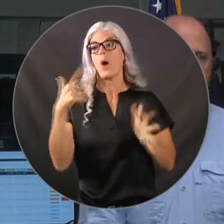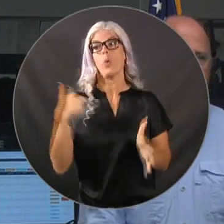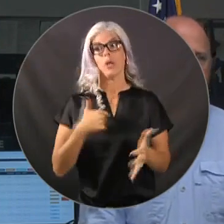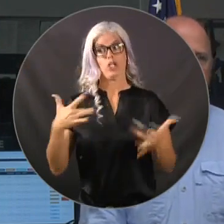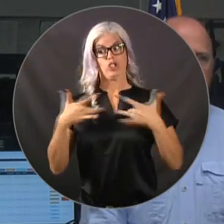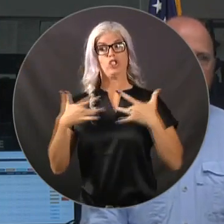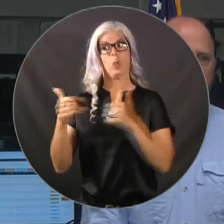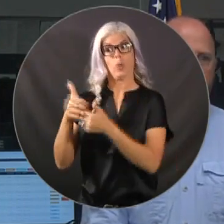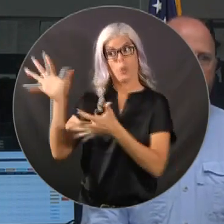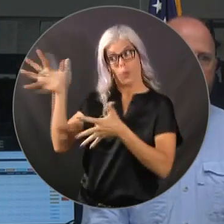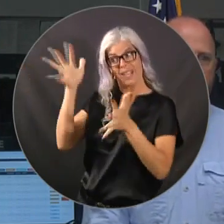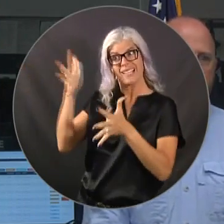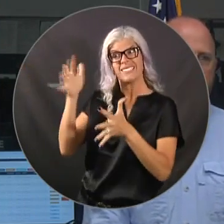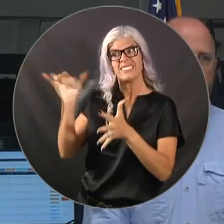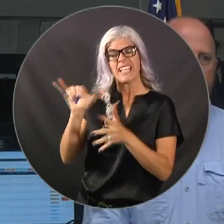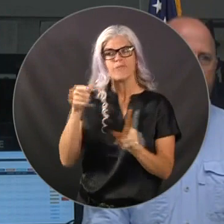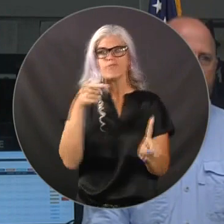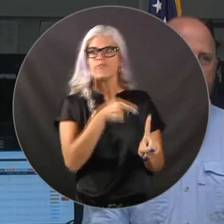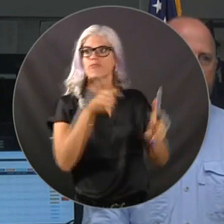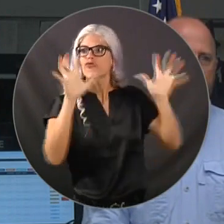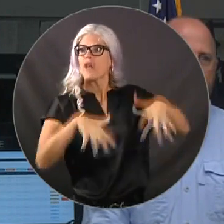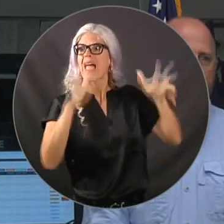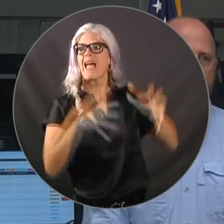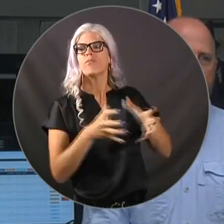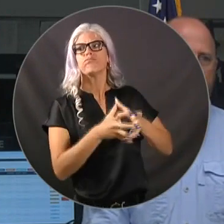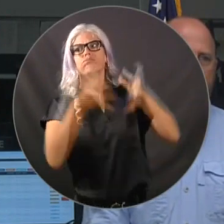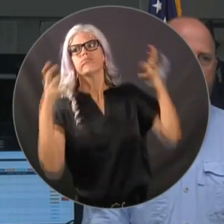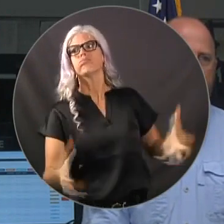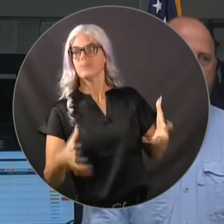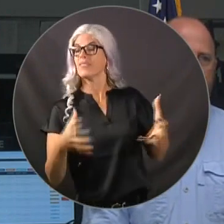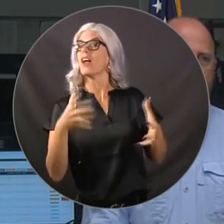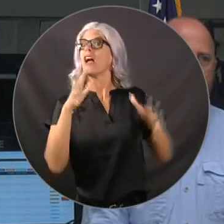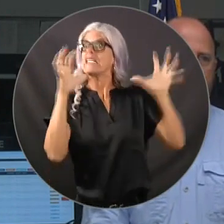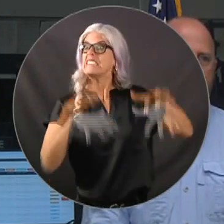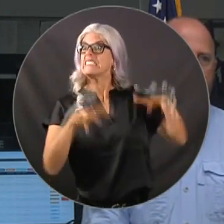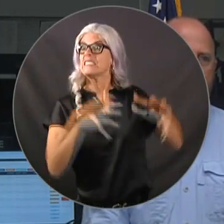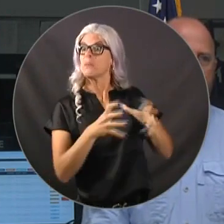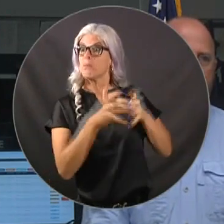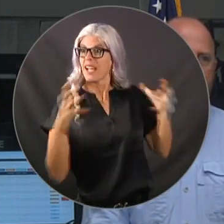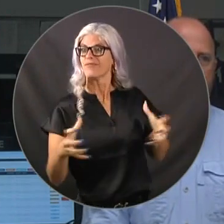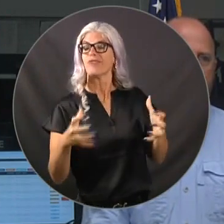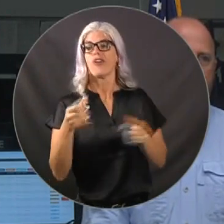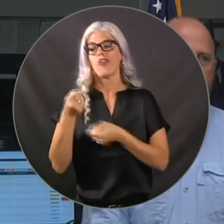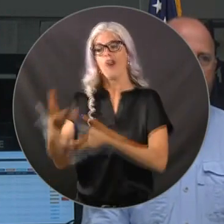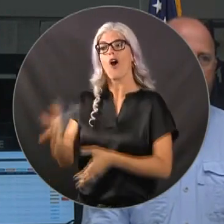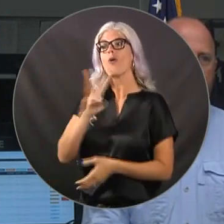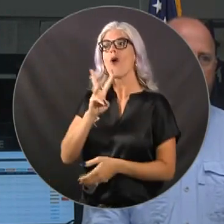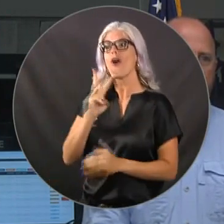heavy rains that have res of storm surge in some ar